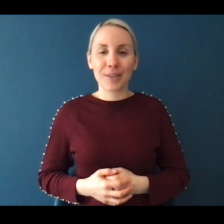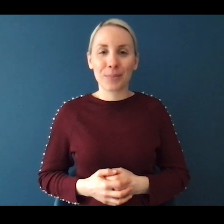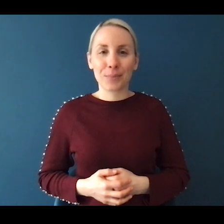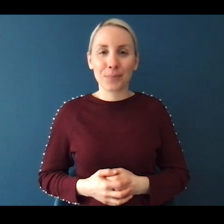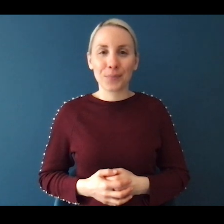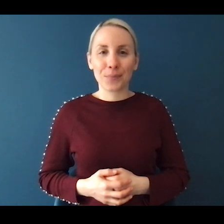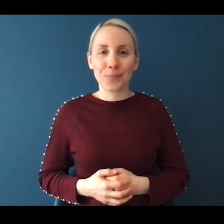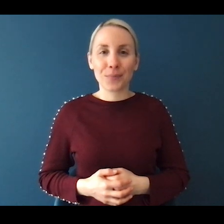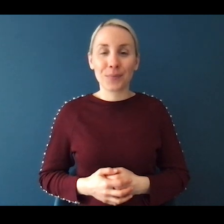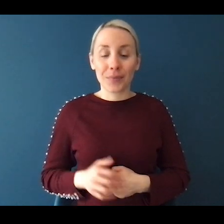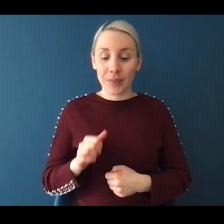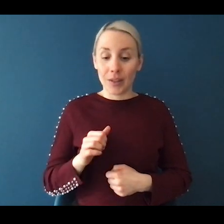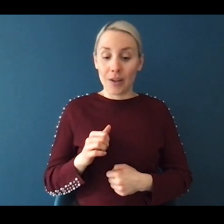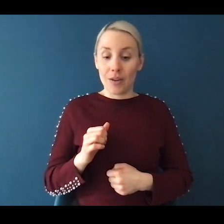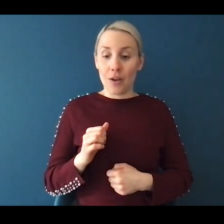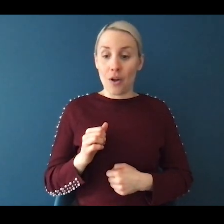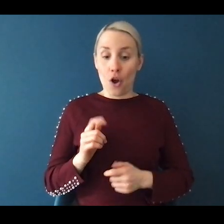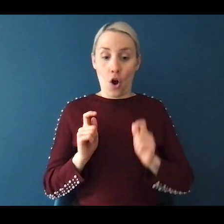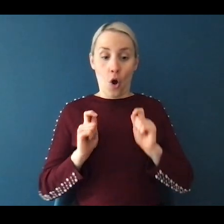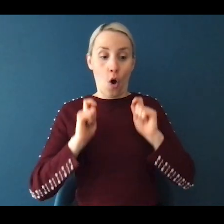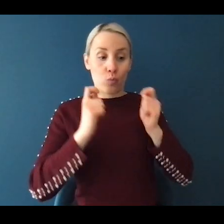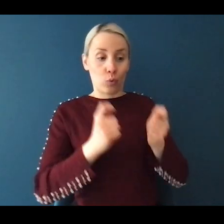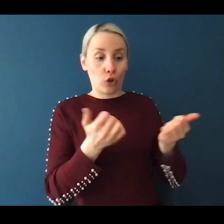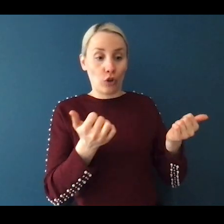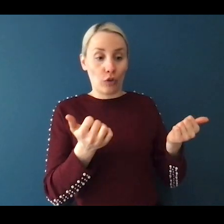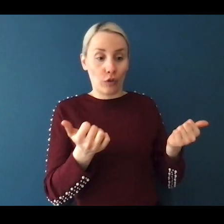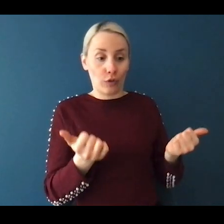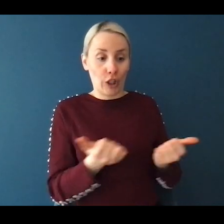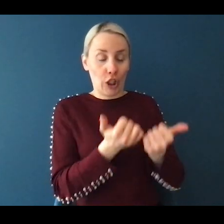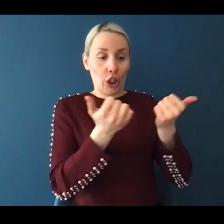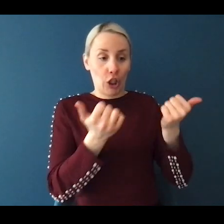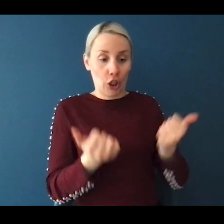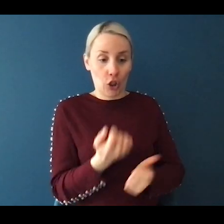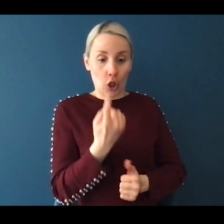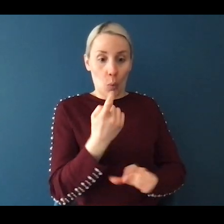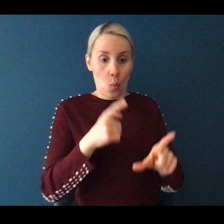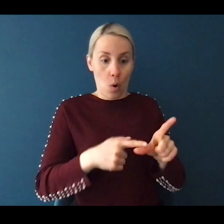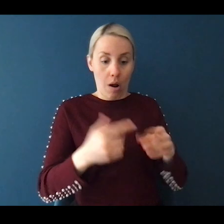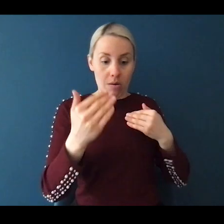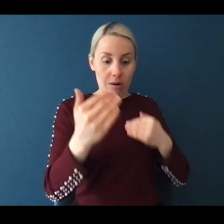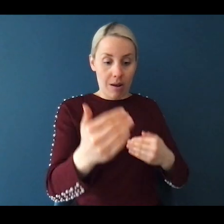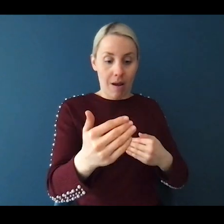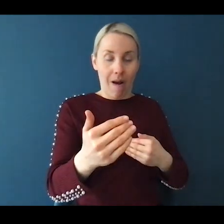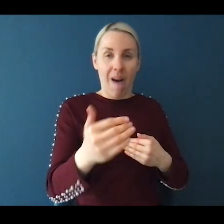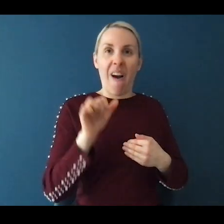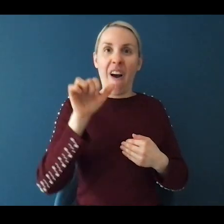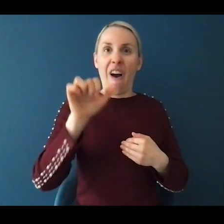after the awards you feel this kind of sense of like missing the awards because it's you